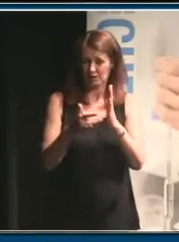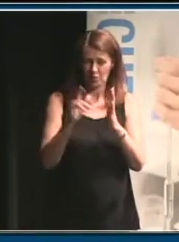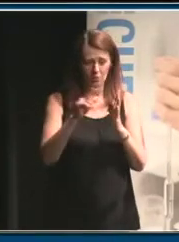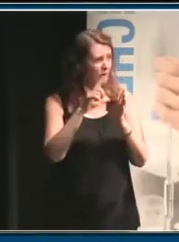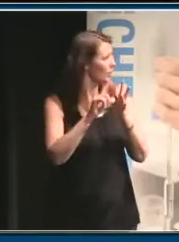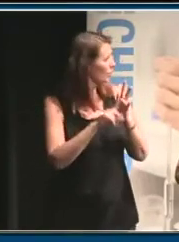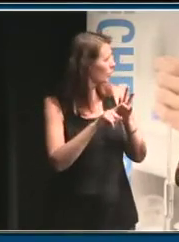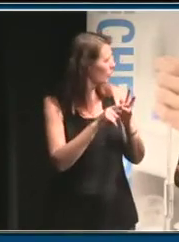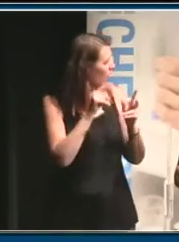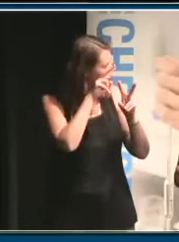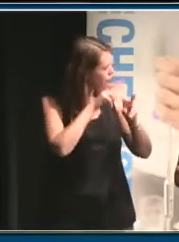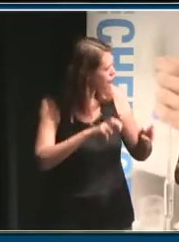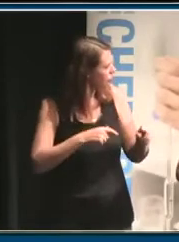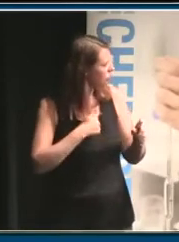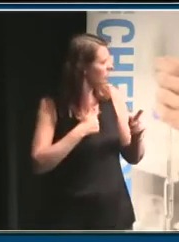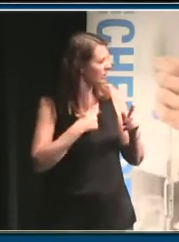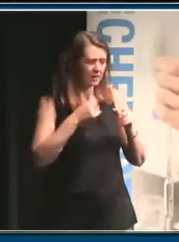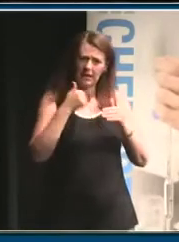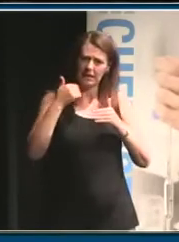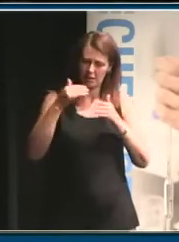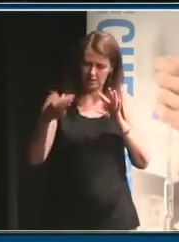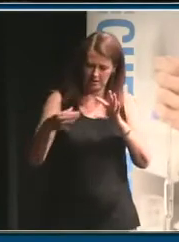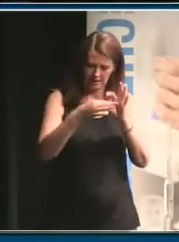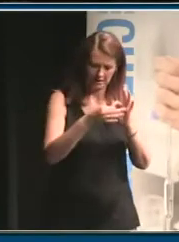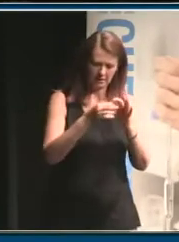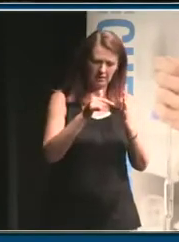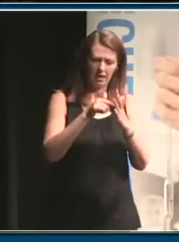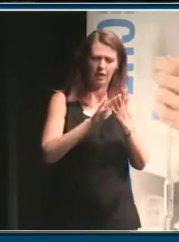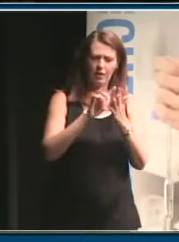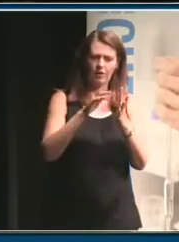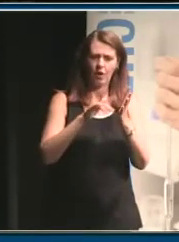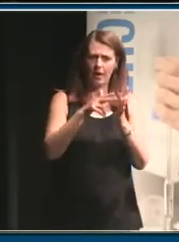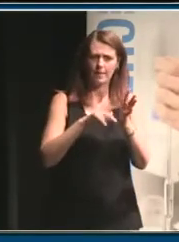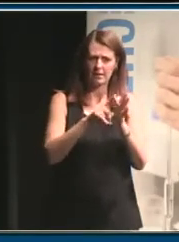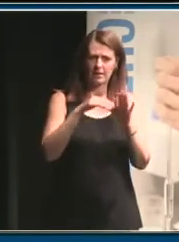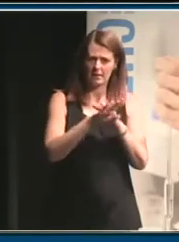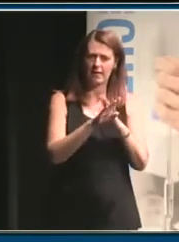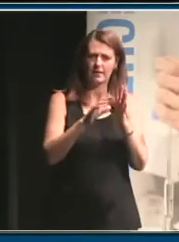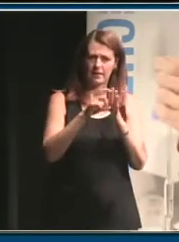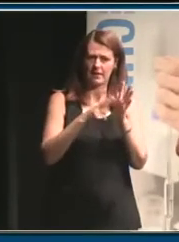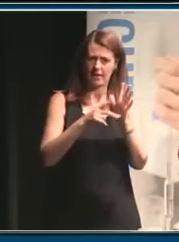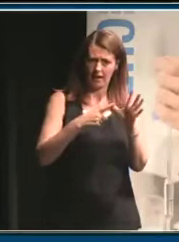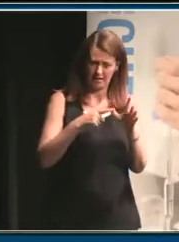I got really into it, crosslinks the thymine and DNA. So thymine is one of the DNA based